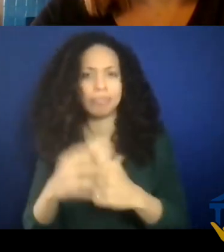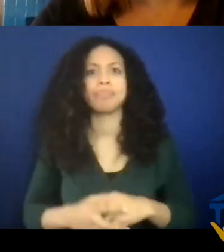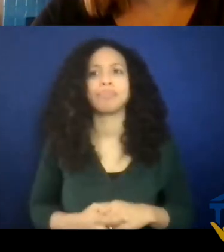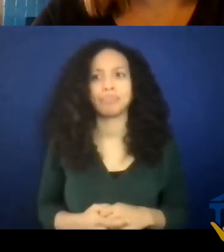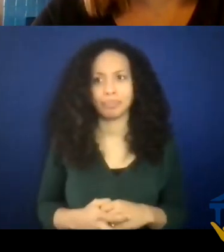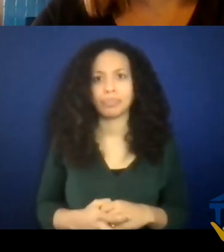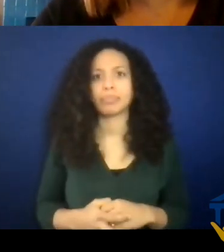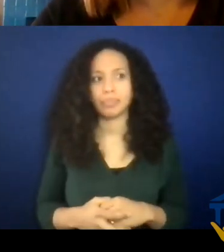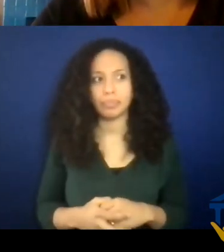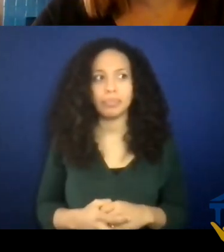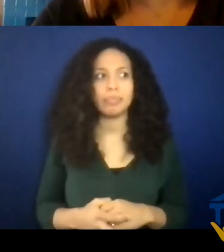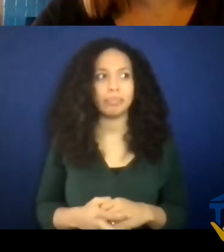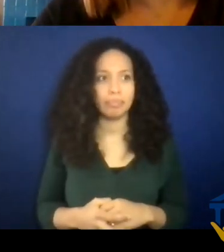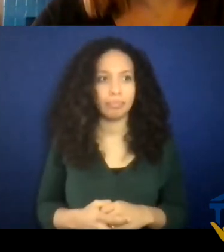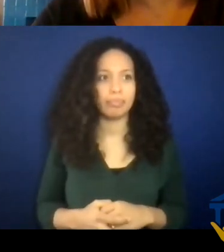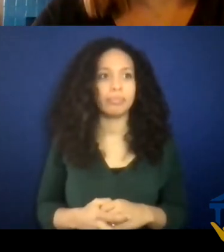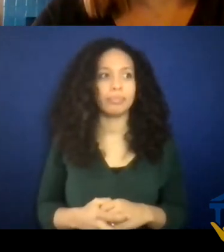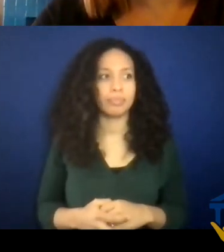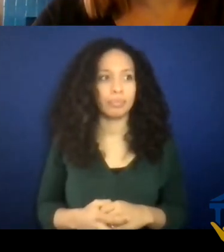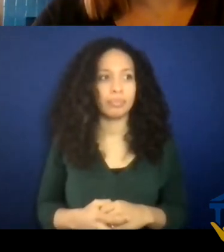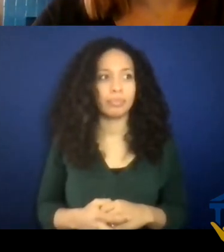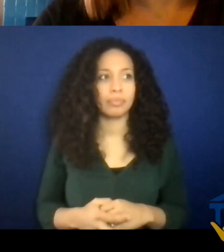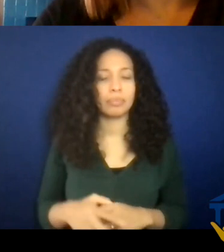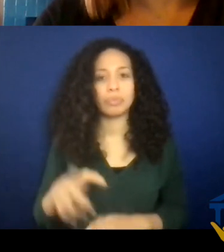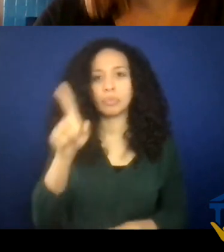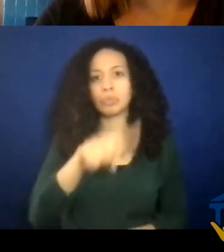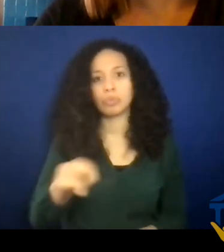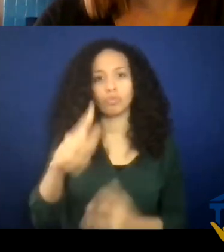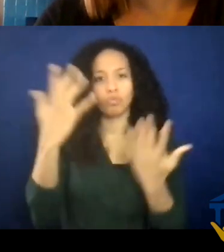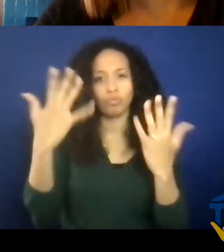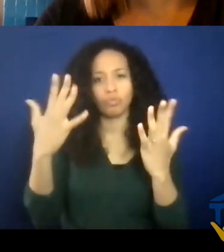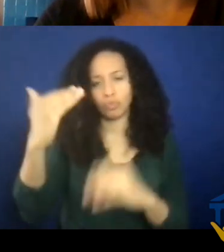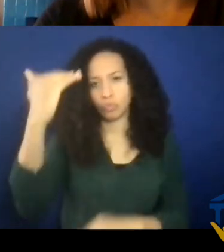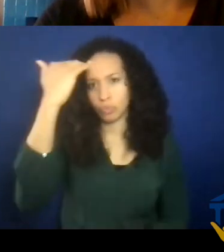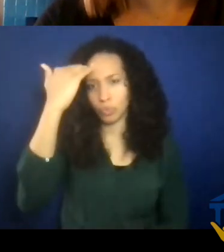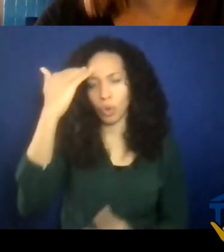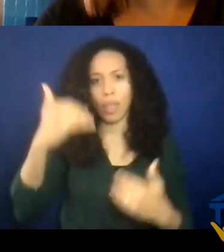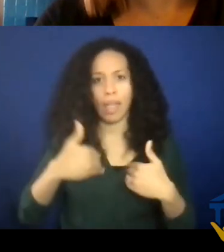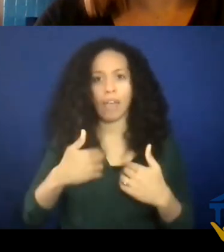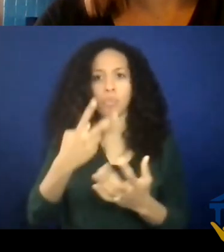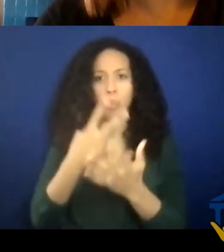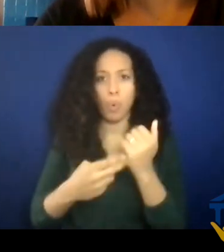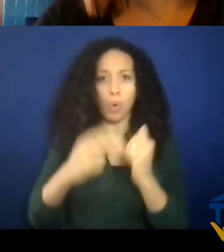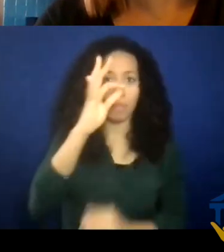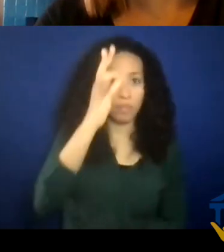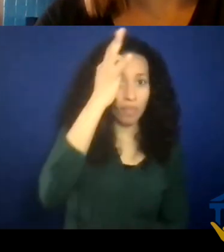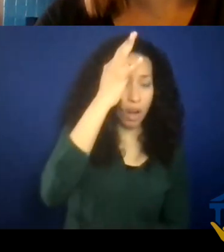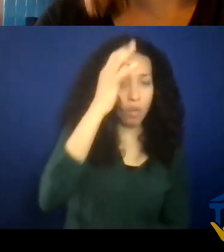As you all probably know by now, there are both federal and state laws that